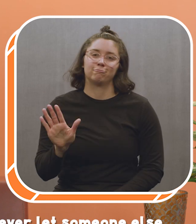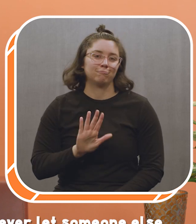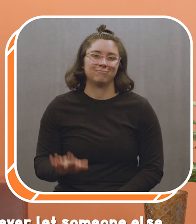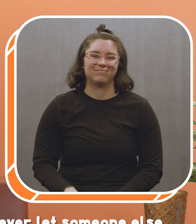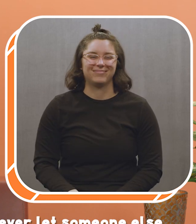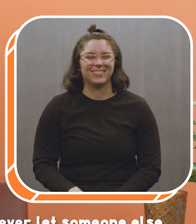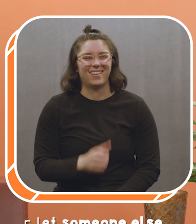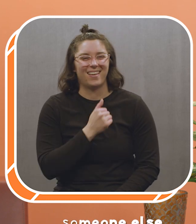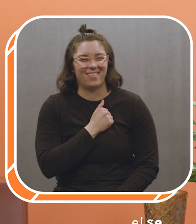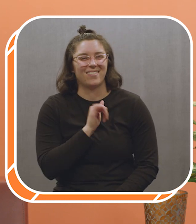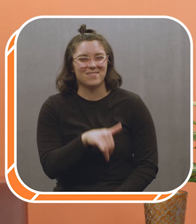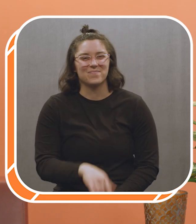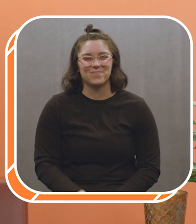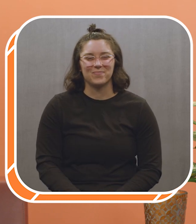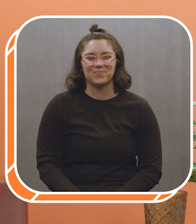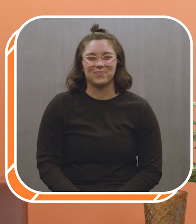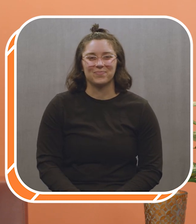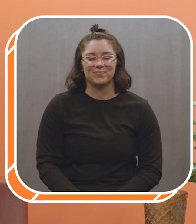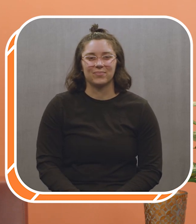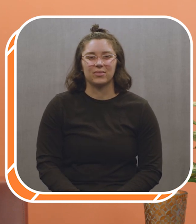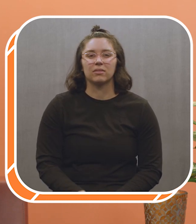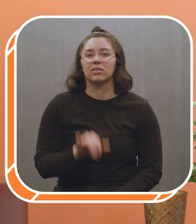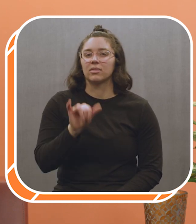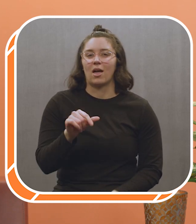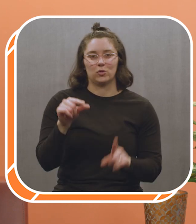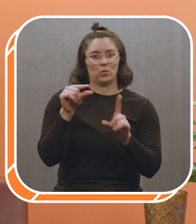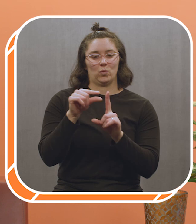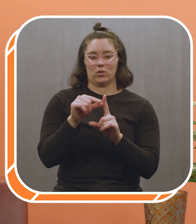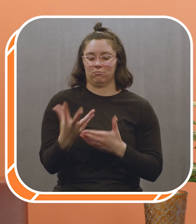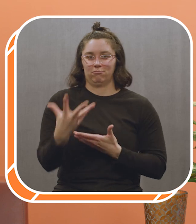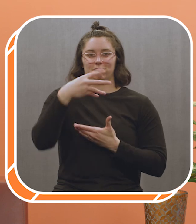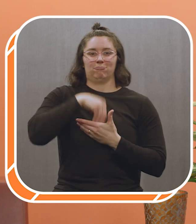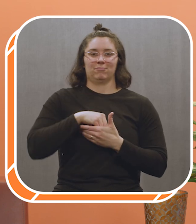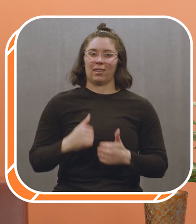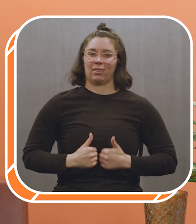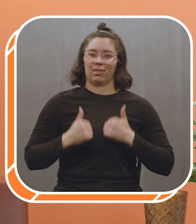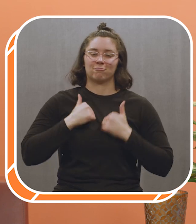I like that. That, that is the words. Those are the words that I live by.